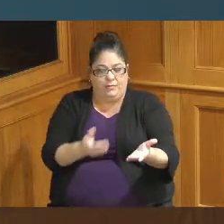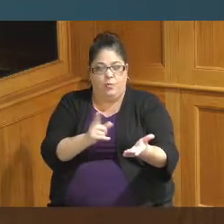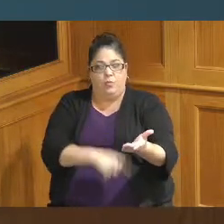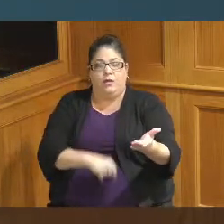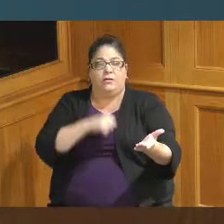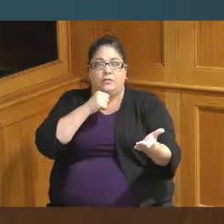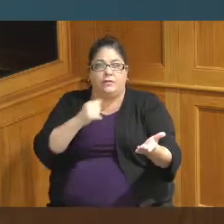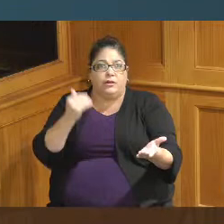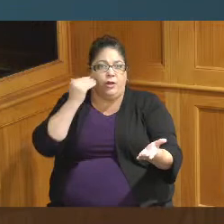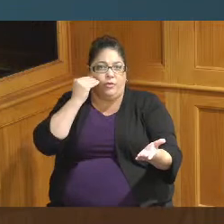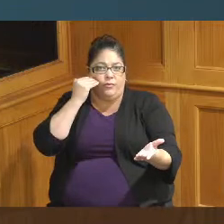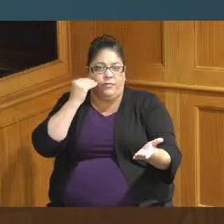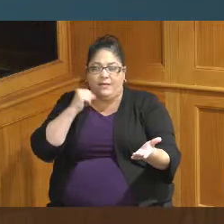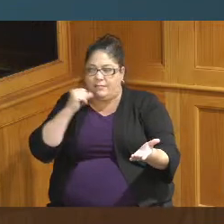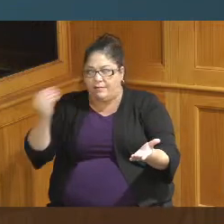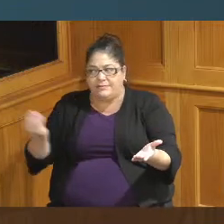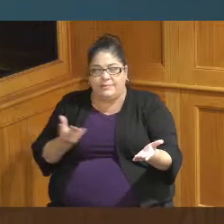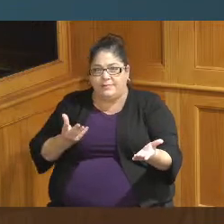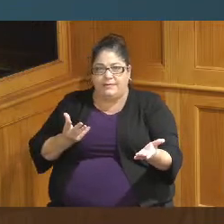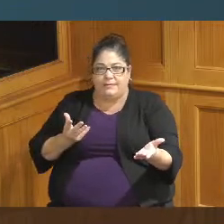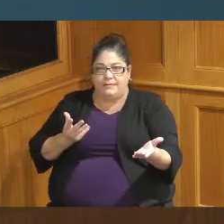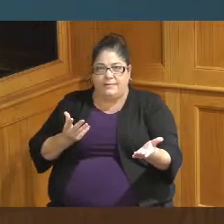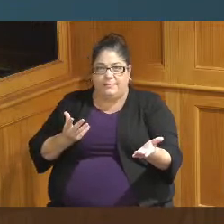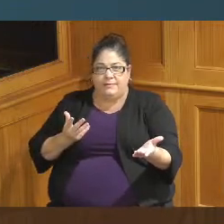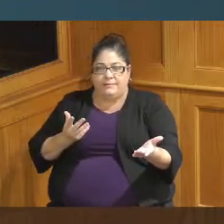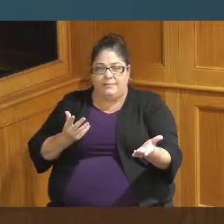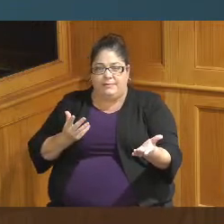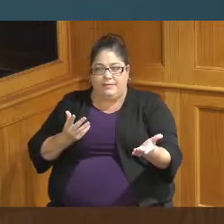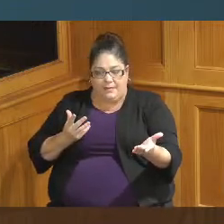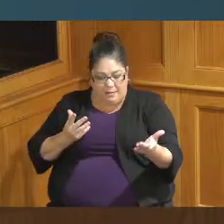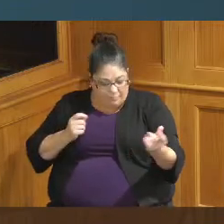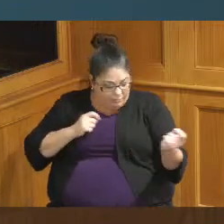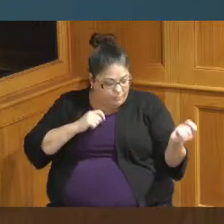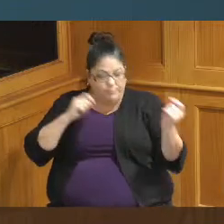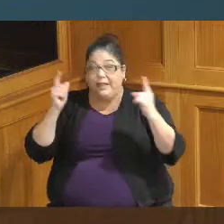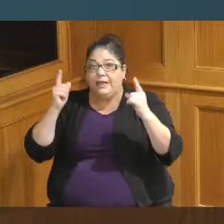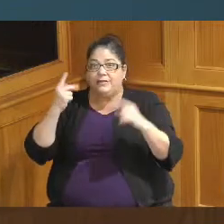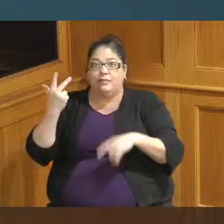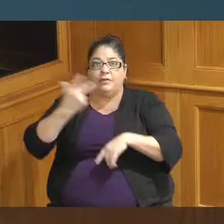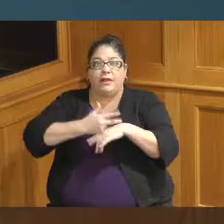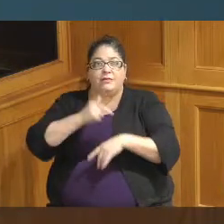because I didn't have this information that was going to hit me 72 hours later so that's that's